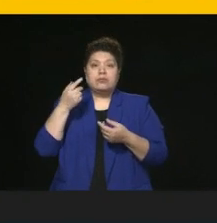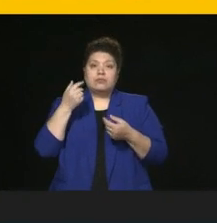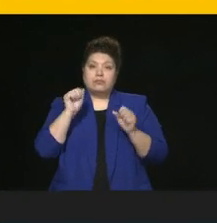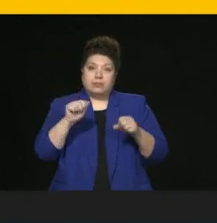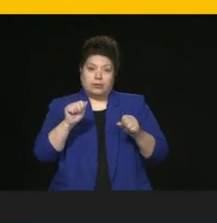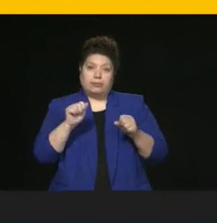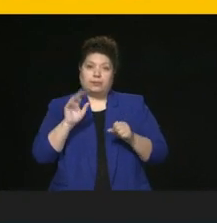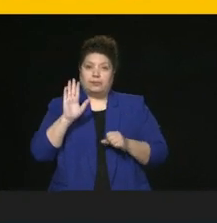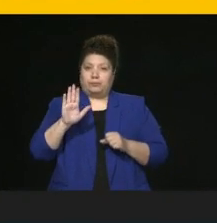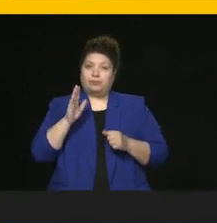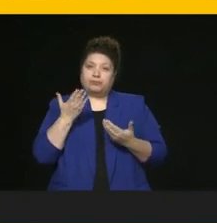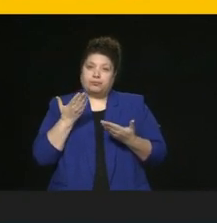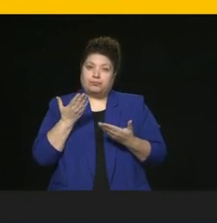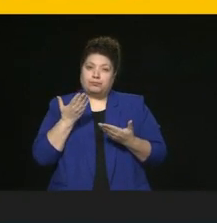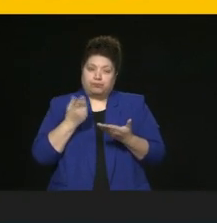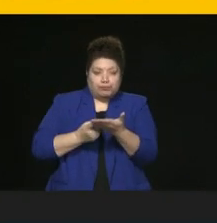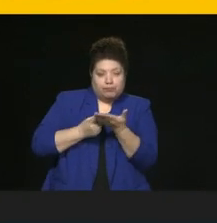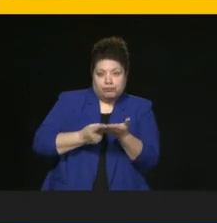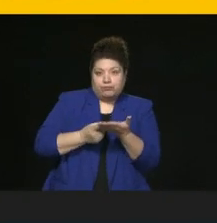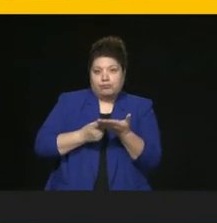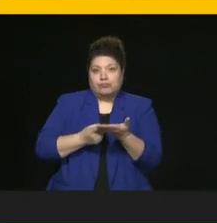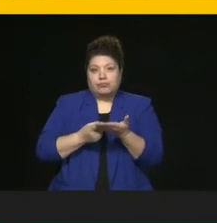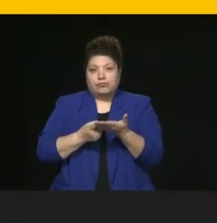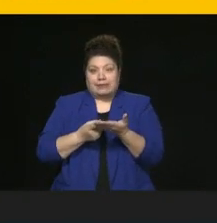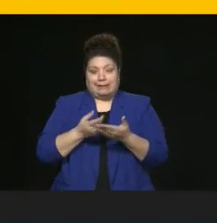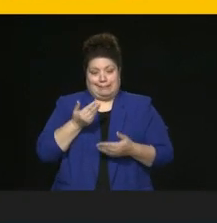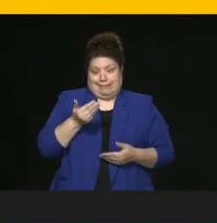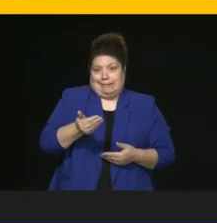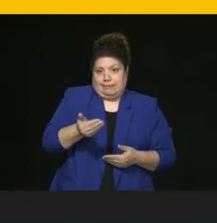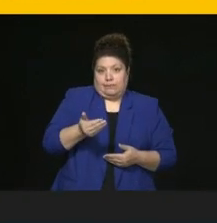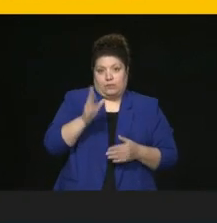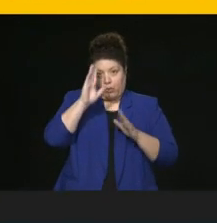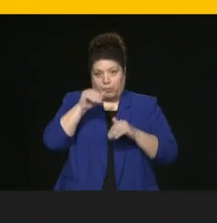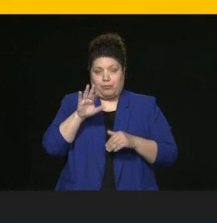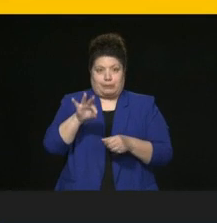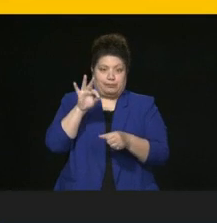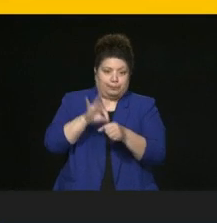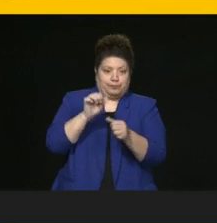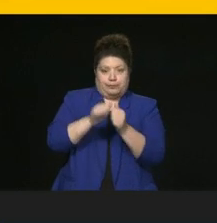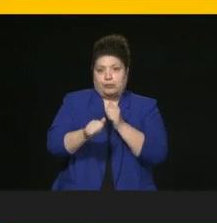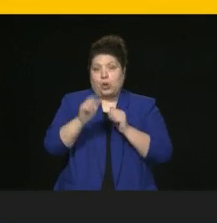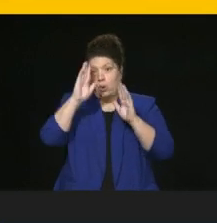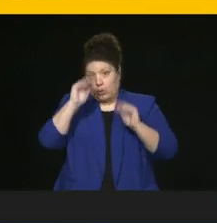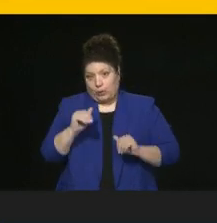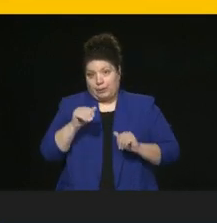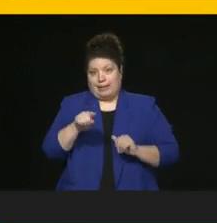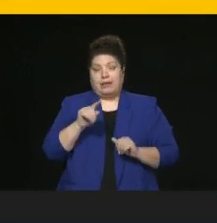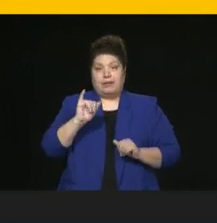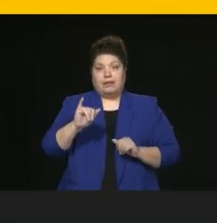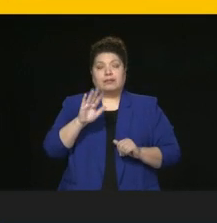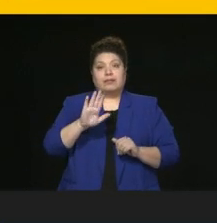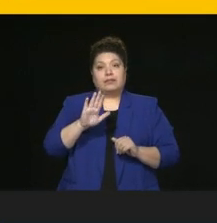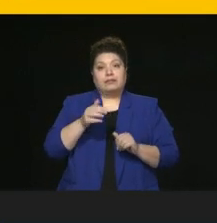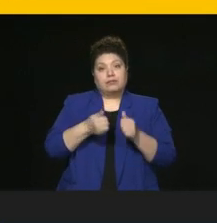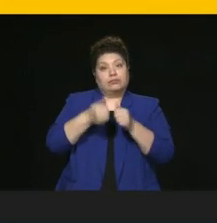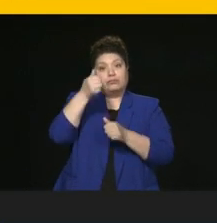MAKE THIS ONE OF THE KEY ISSUES THAT WE DISCUSSED AND HOPEFULLY